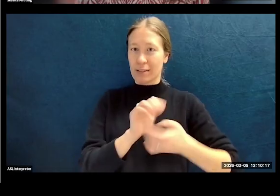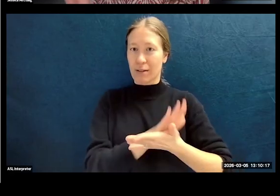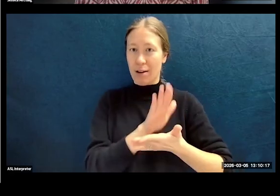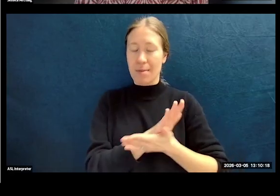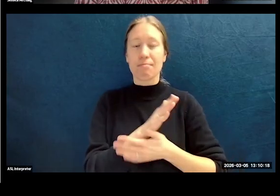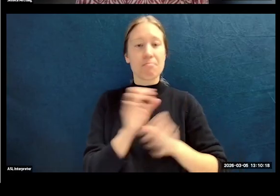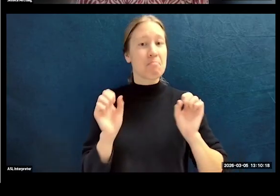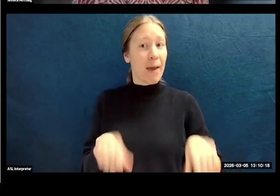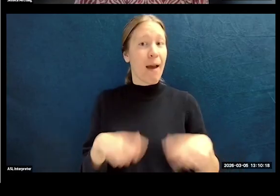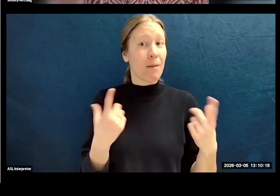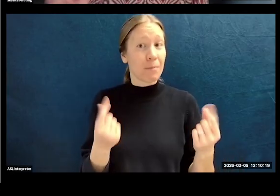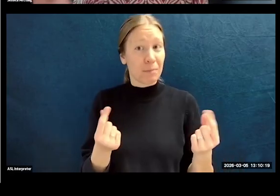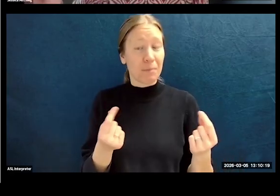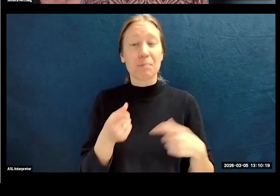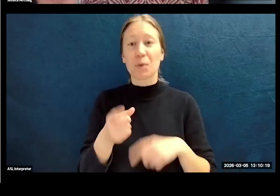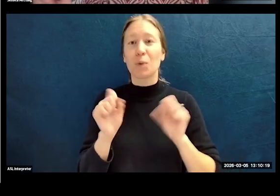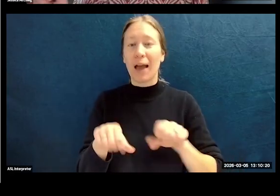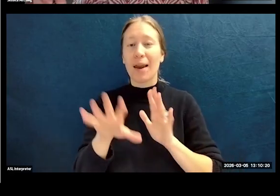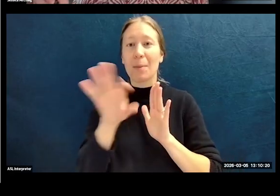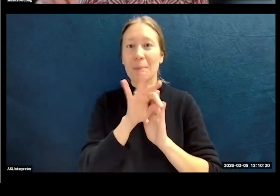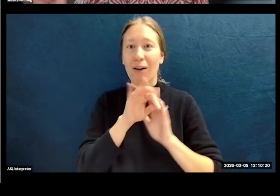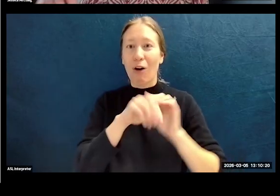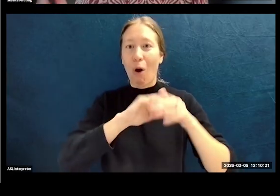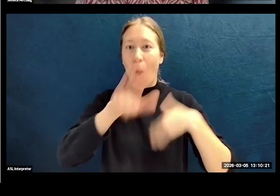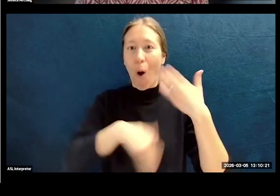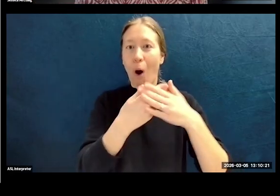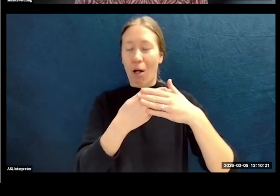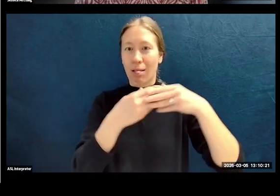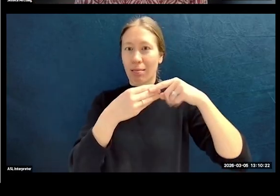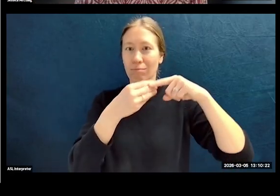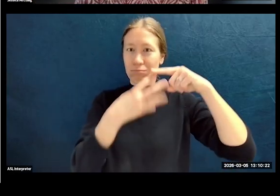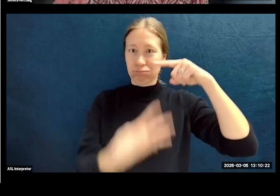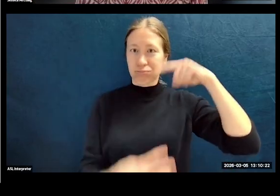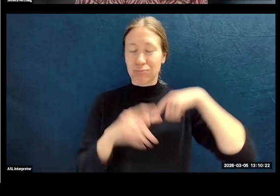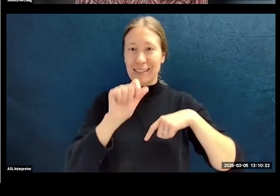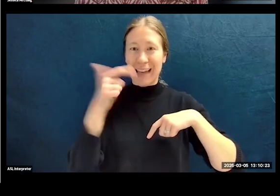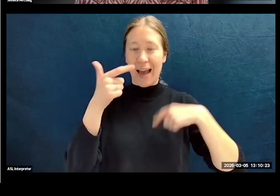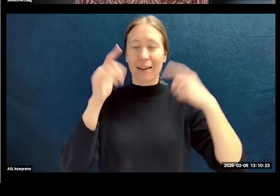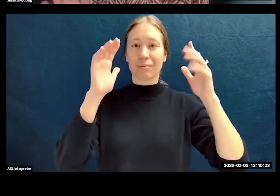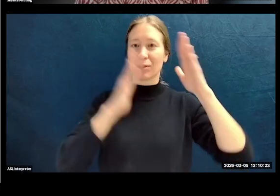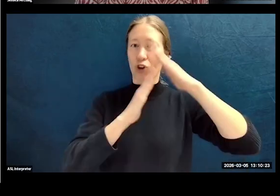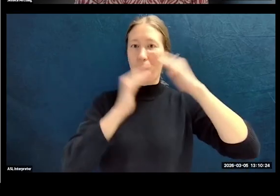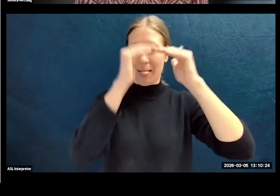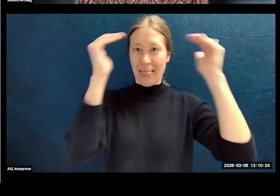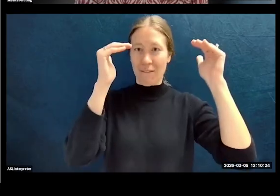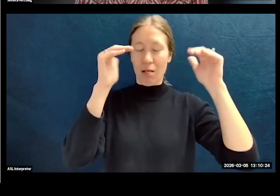is go through and you can select all of the tags, like, click on the top level tag, and hit delete and it will get rid of the tags,